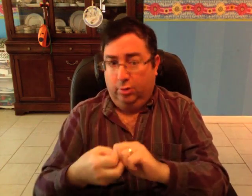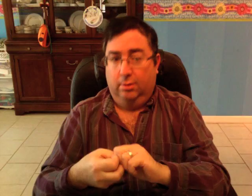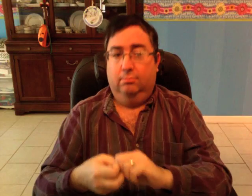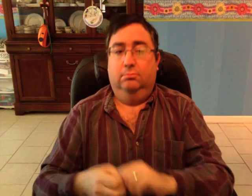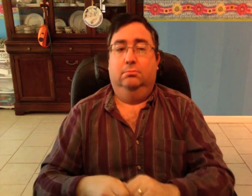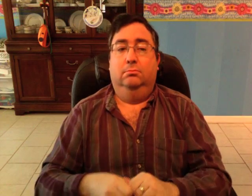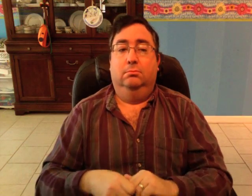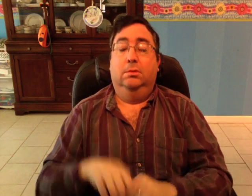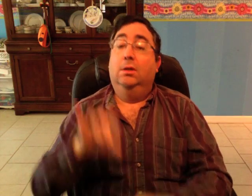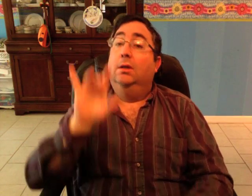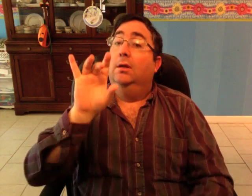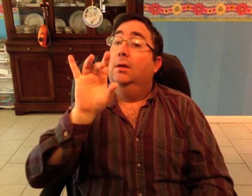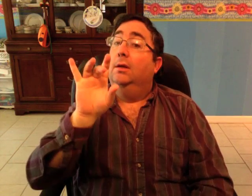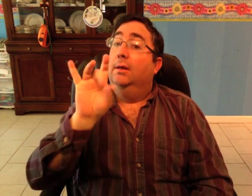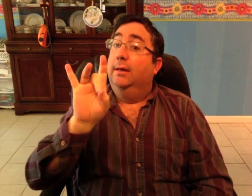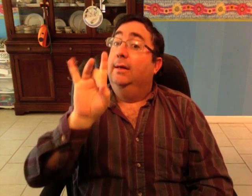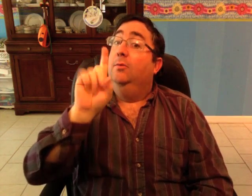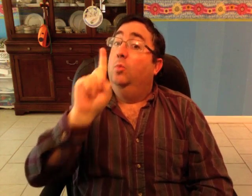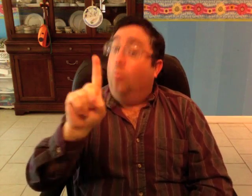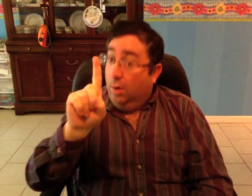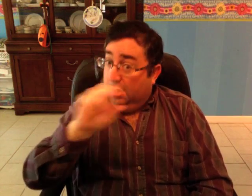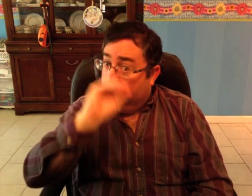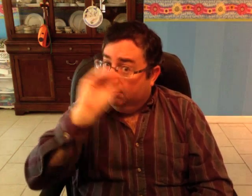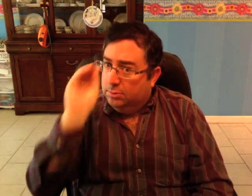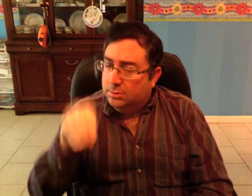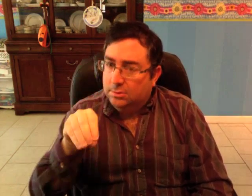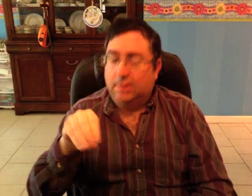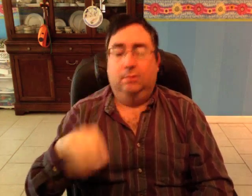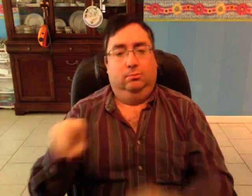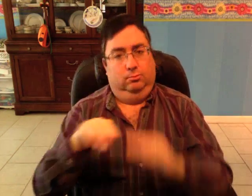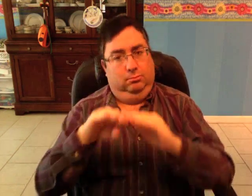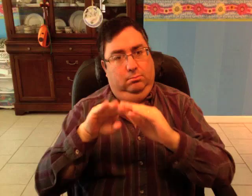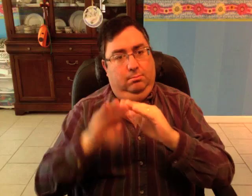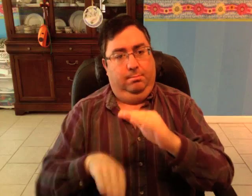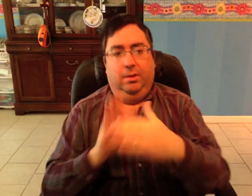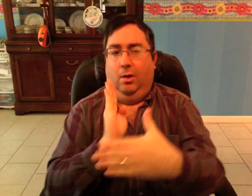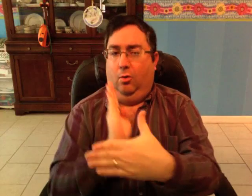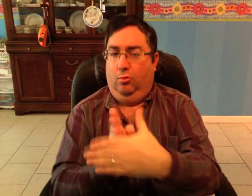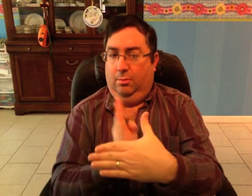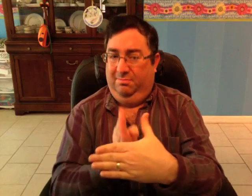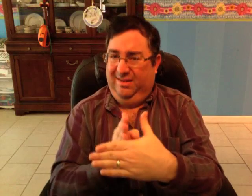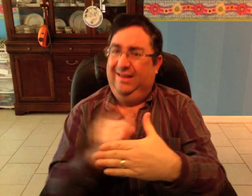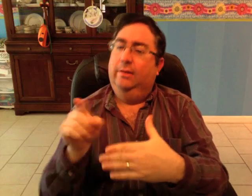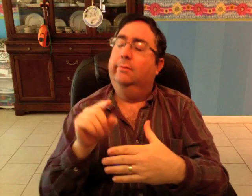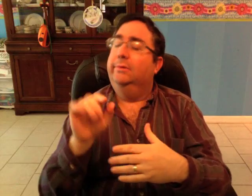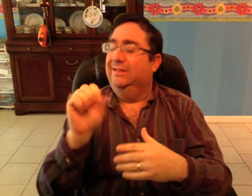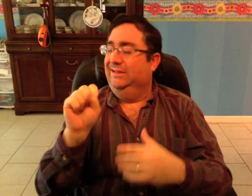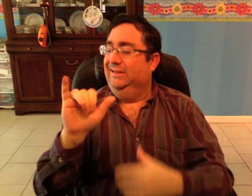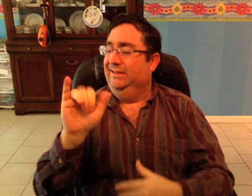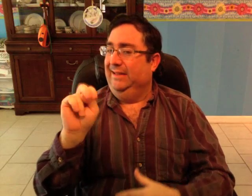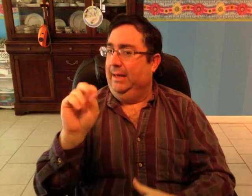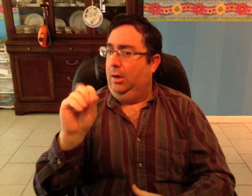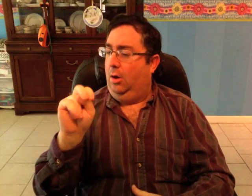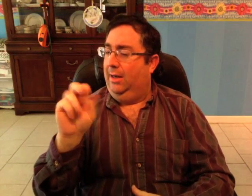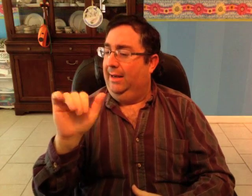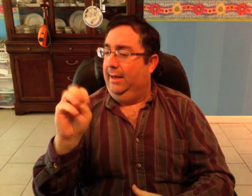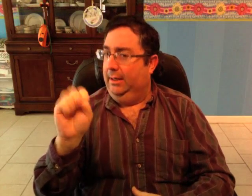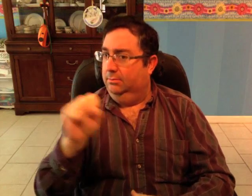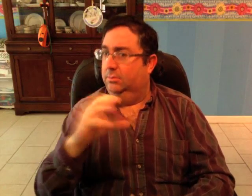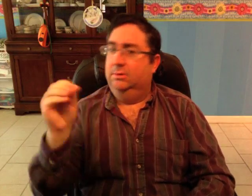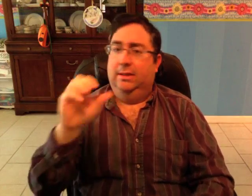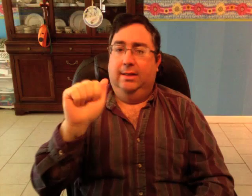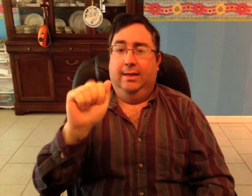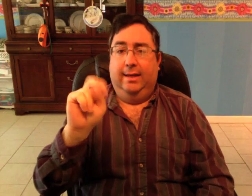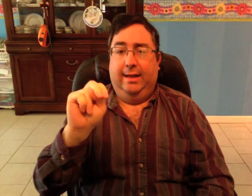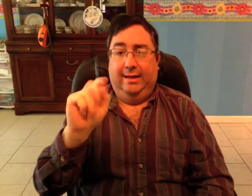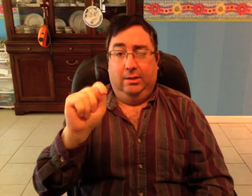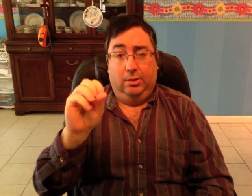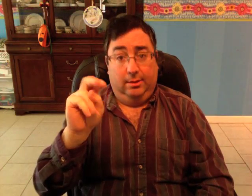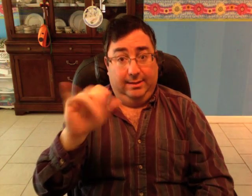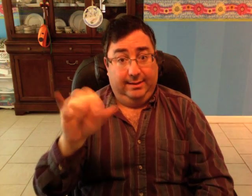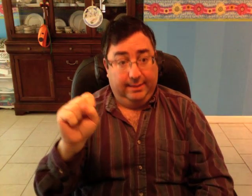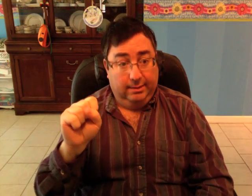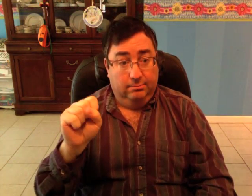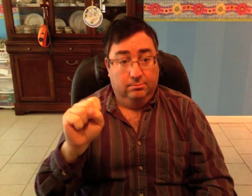81% were below the mean in Synonyms and Antonyms,